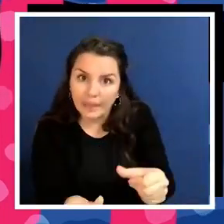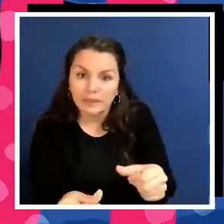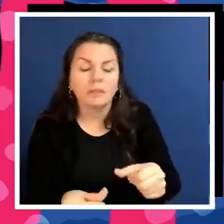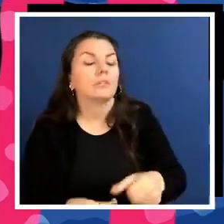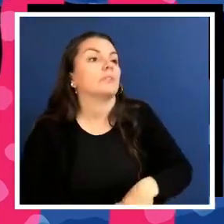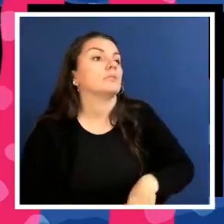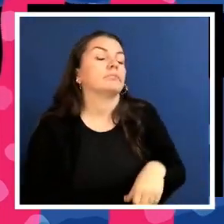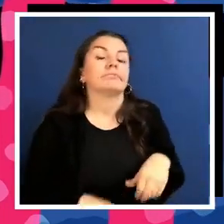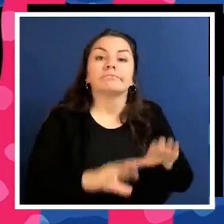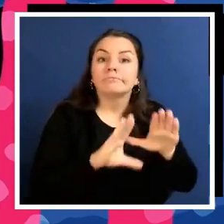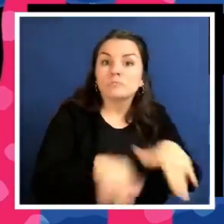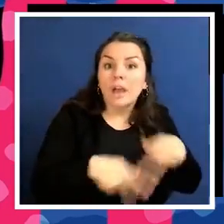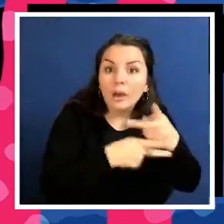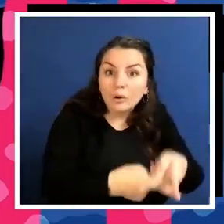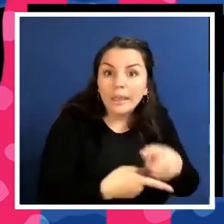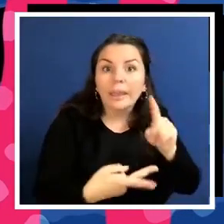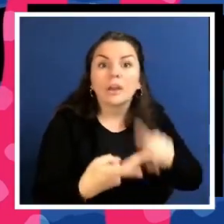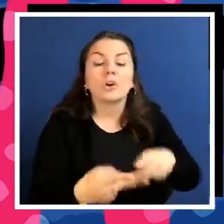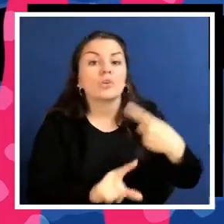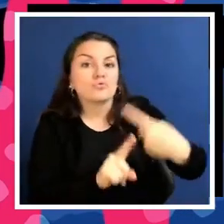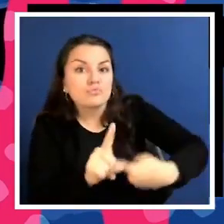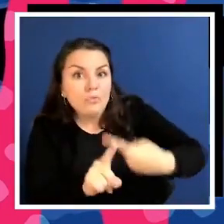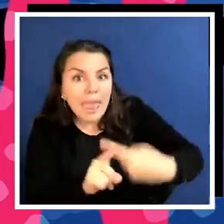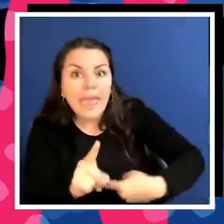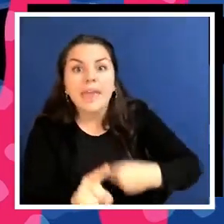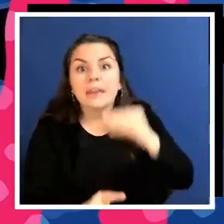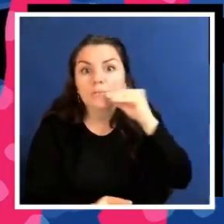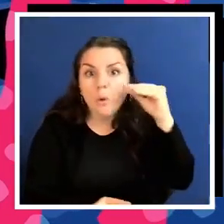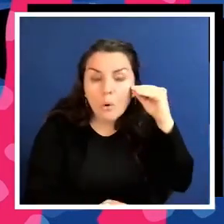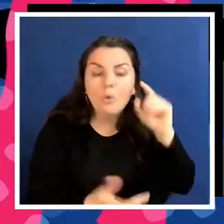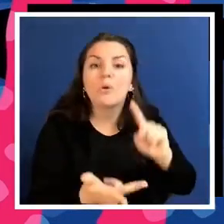MONTH AND THERE ARE NO LIMITS